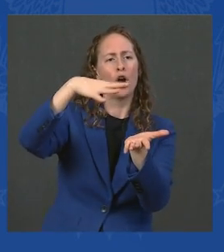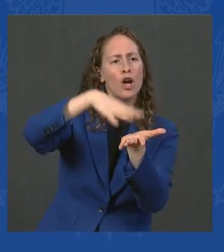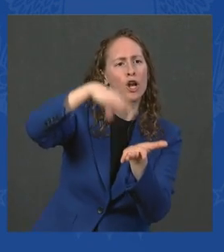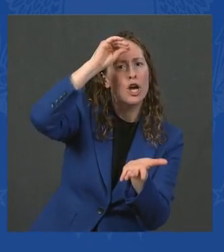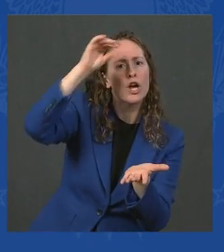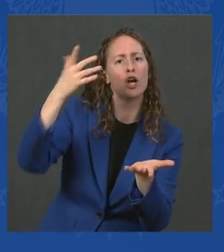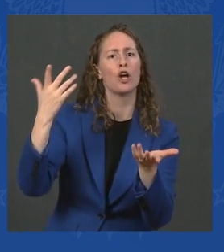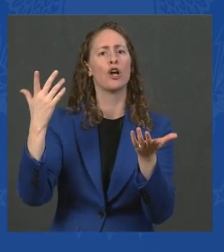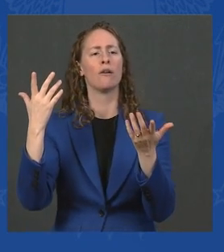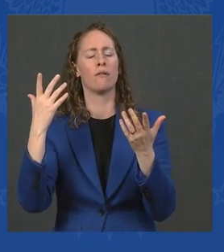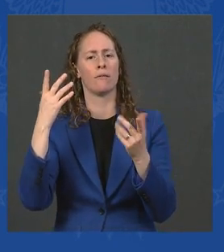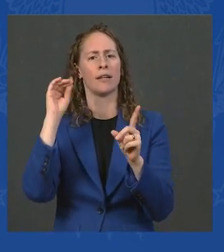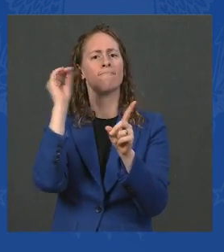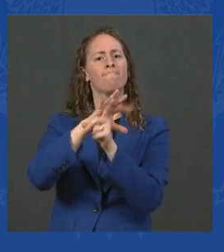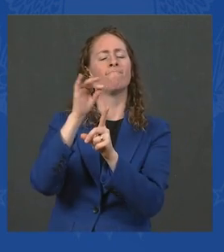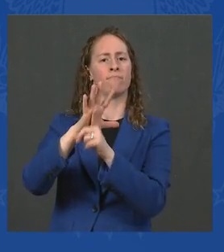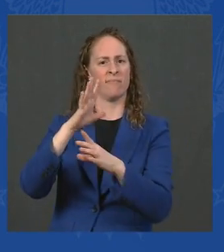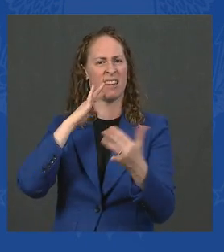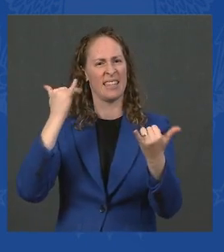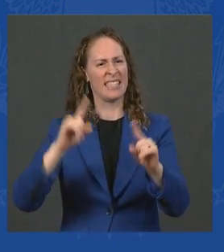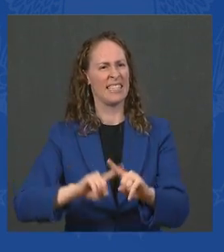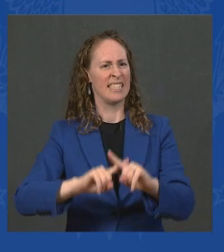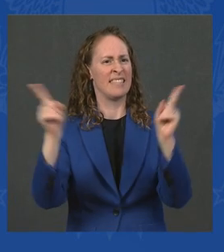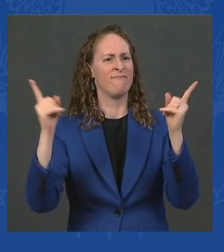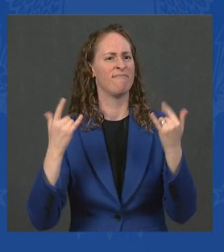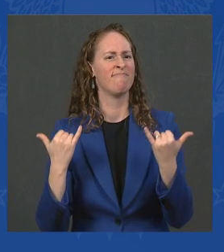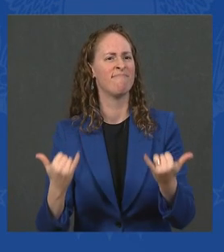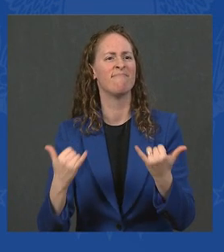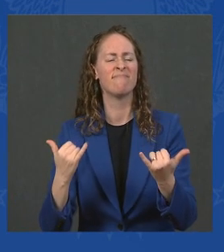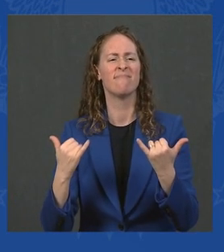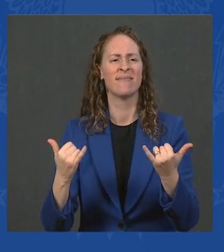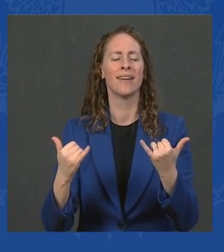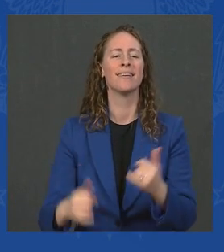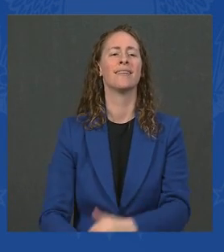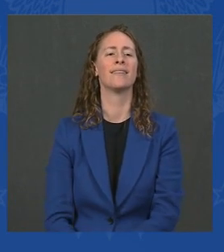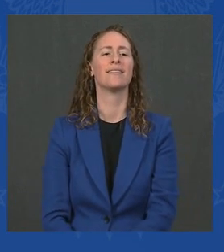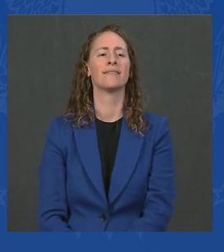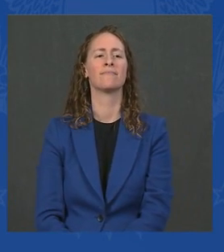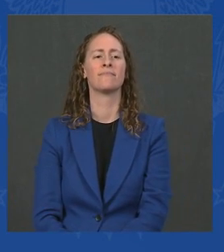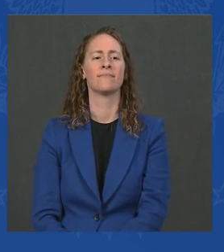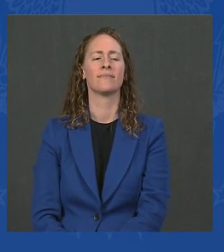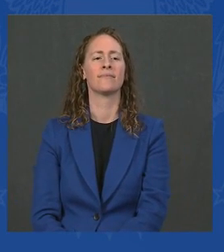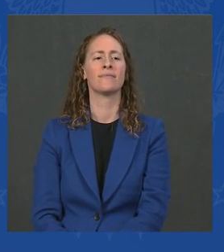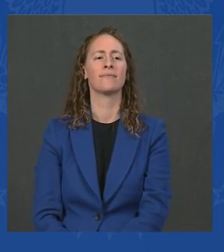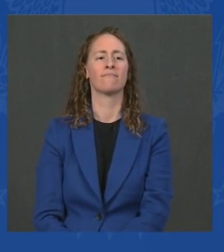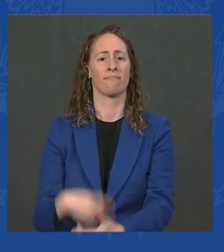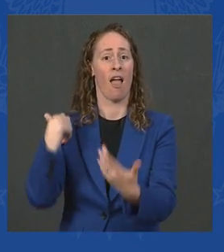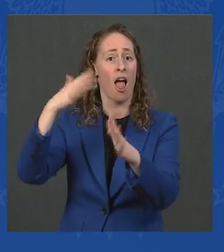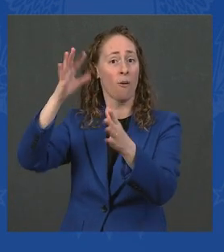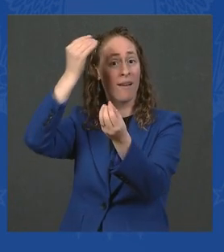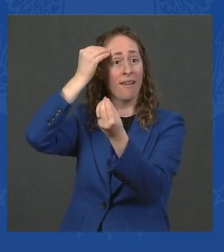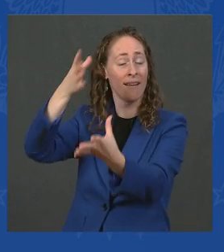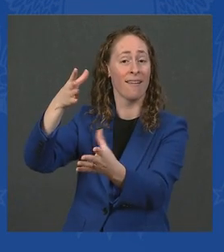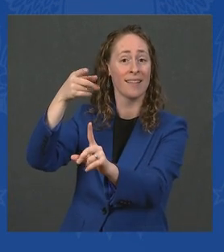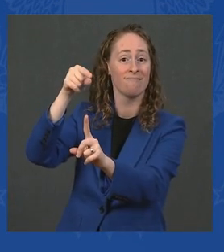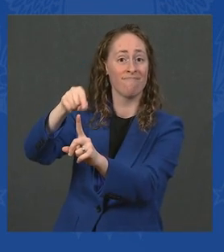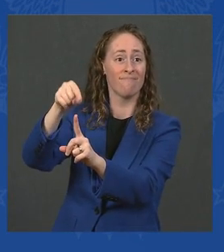And, Chancellor Ferebee, I -- I told you, I think that's -- may be the harder job than about anything I can think of.